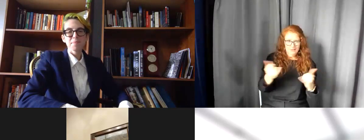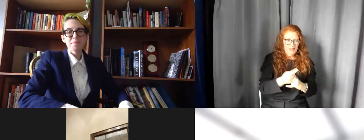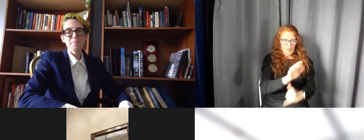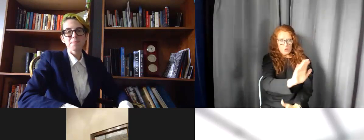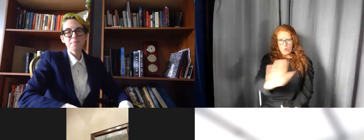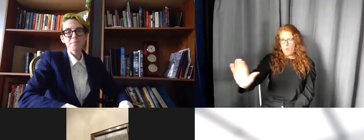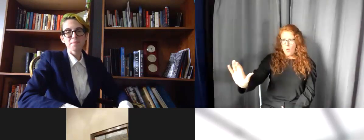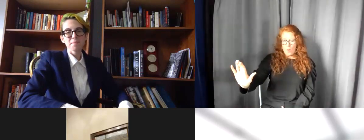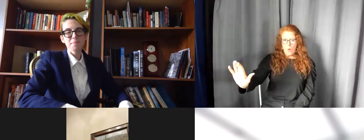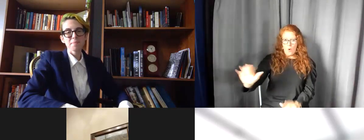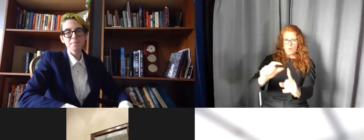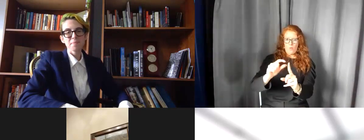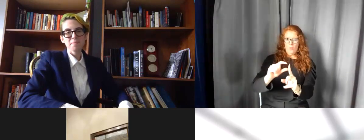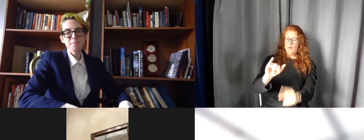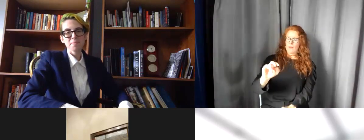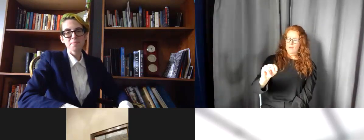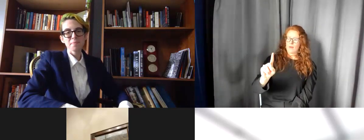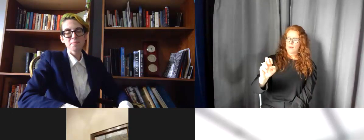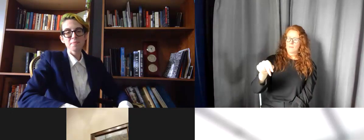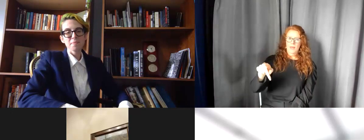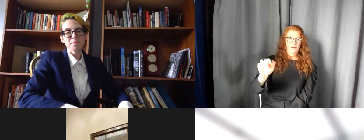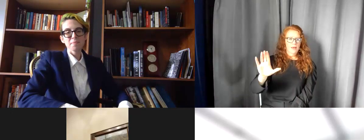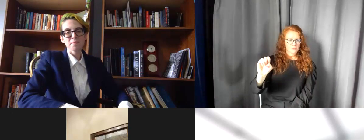Grace: I think it's really important to remember that, and